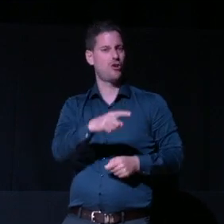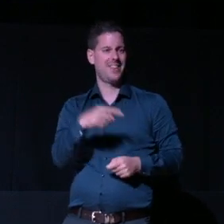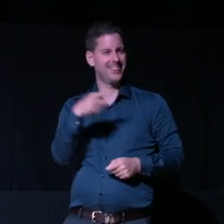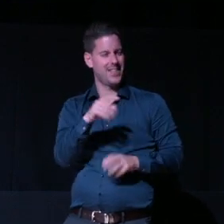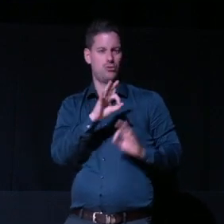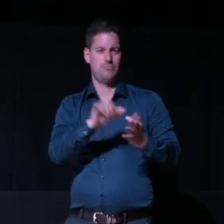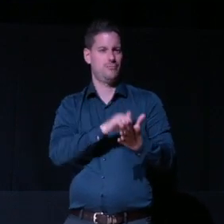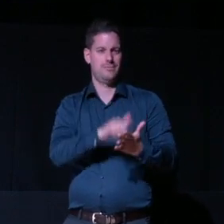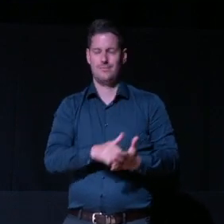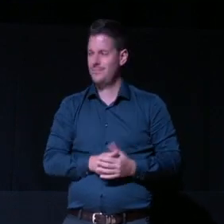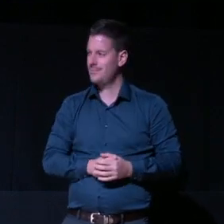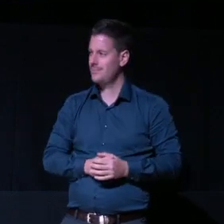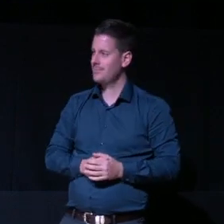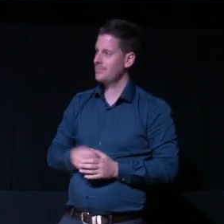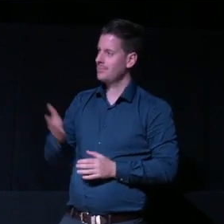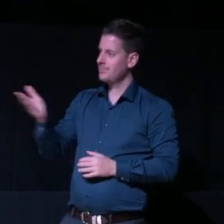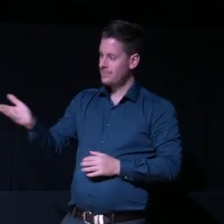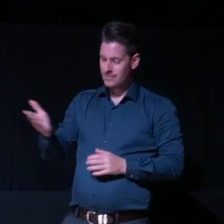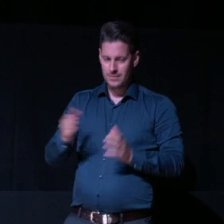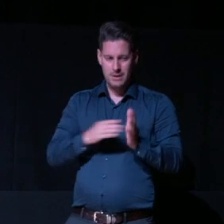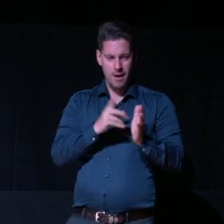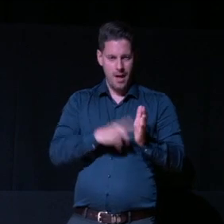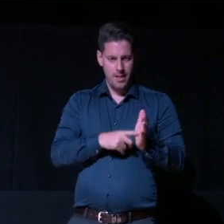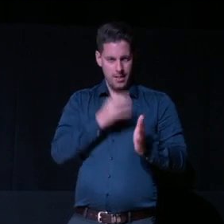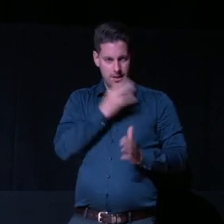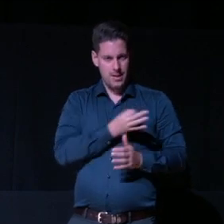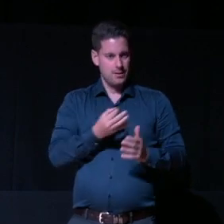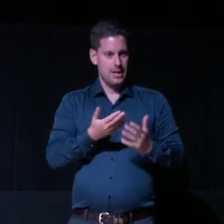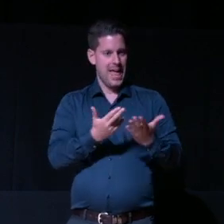So Michael how do we separate art from the artist.